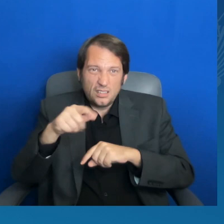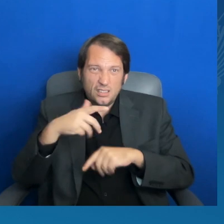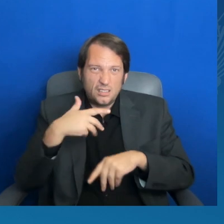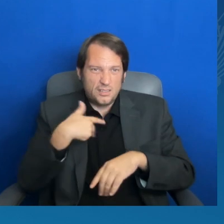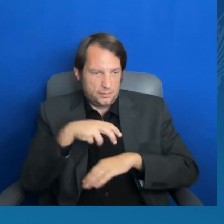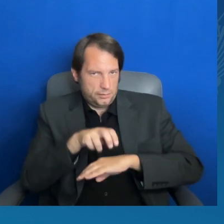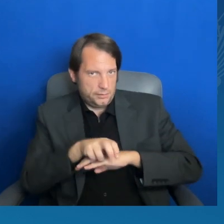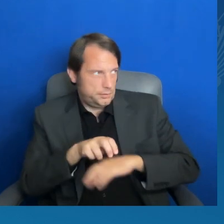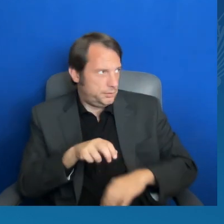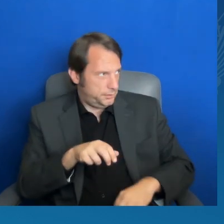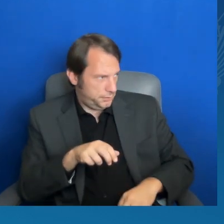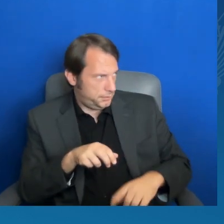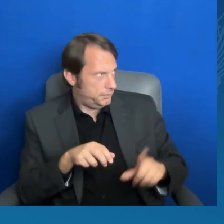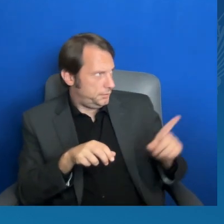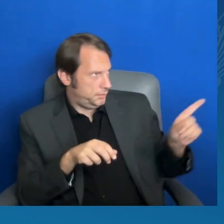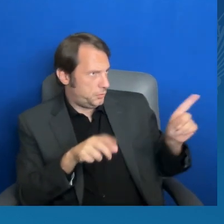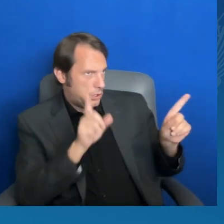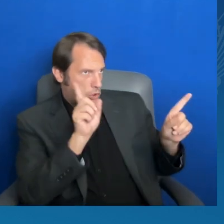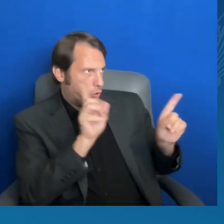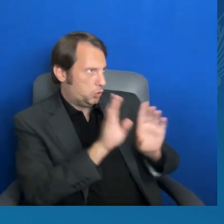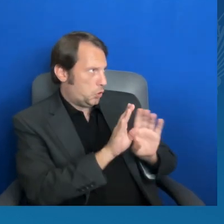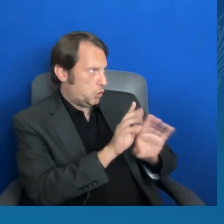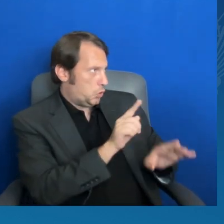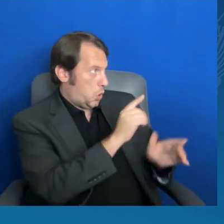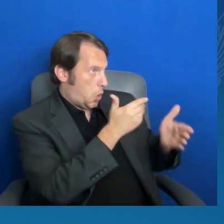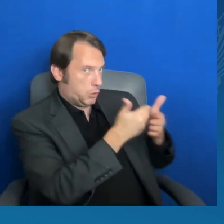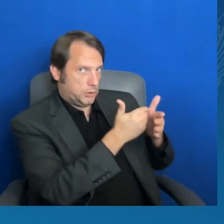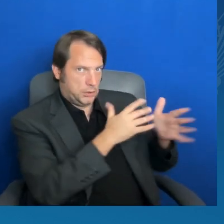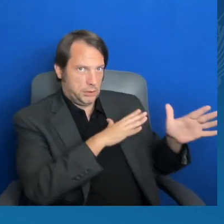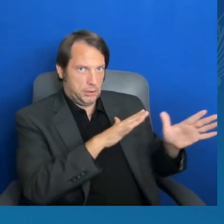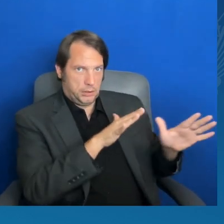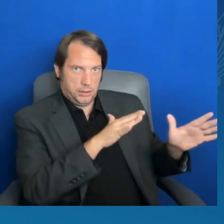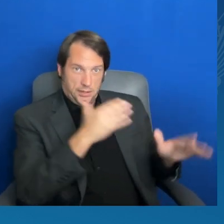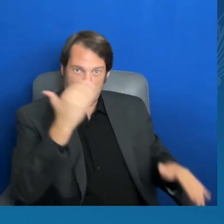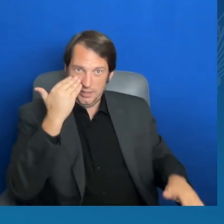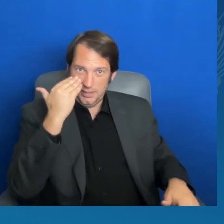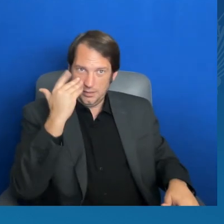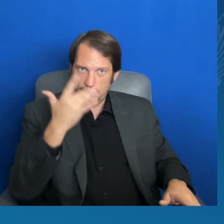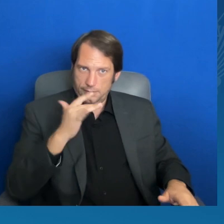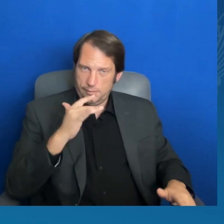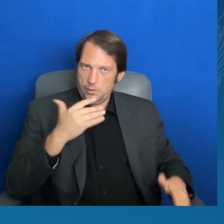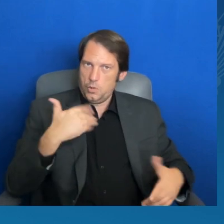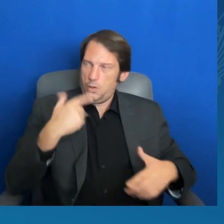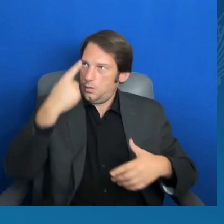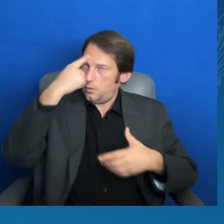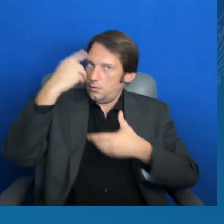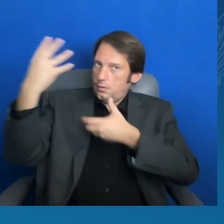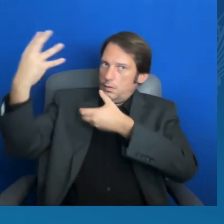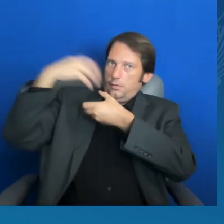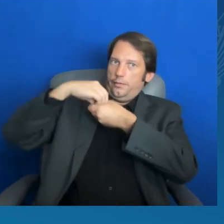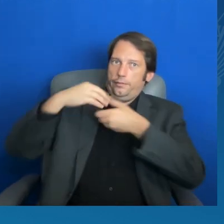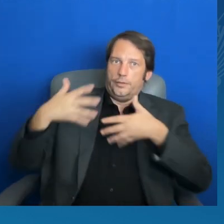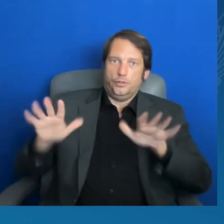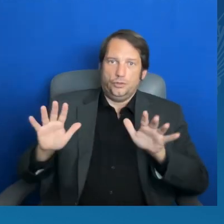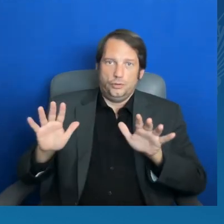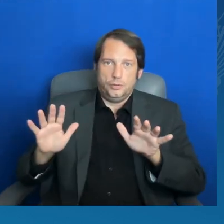Or you got these -- again, I'm going to put them in the same category as all these other people that don't have the courage to act, who will -- some of them will say,